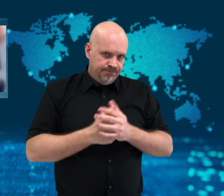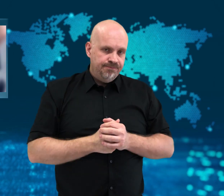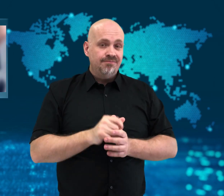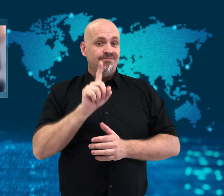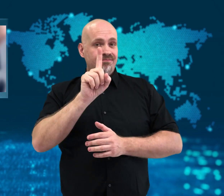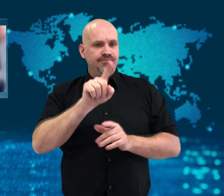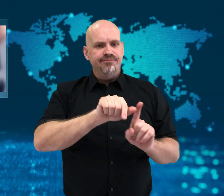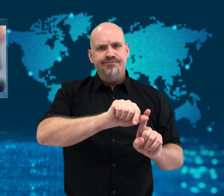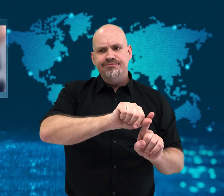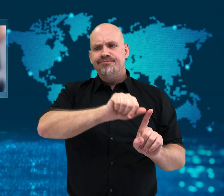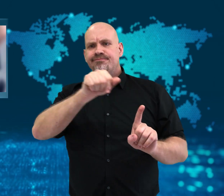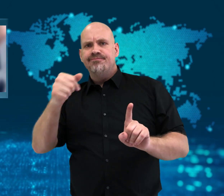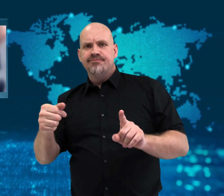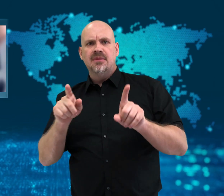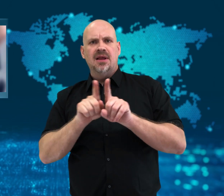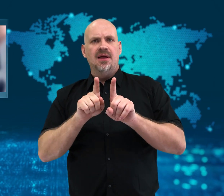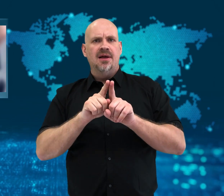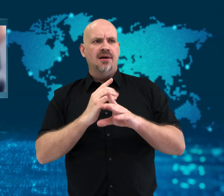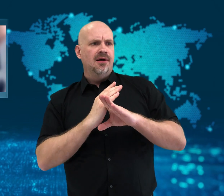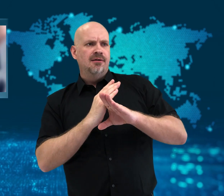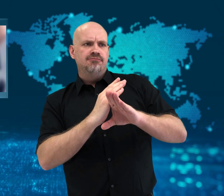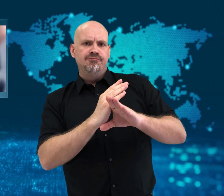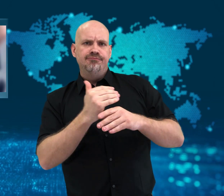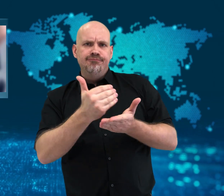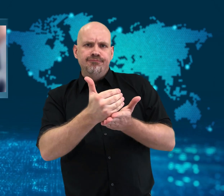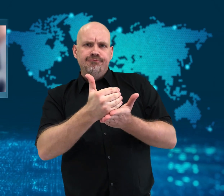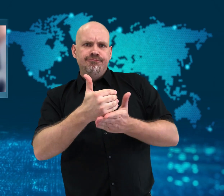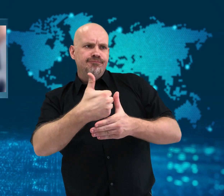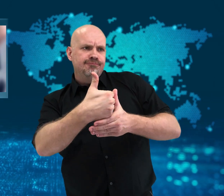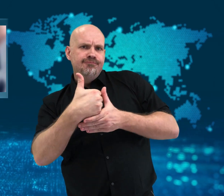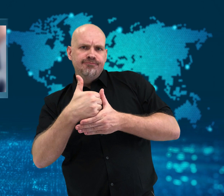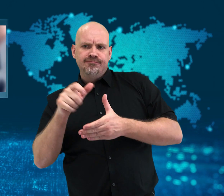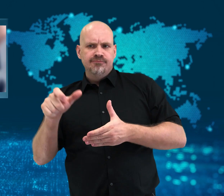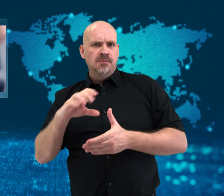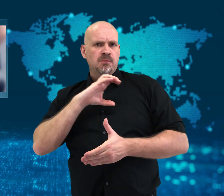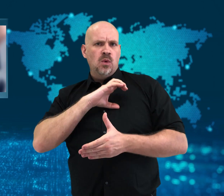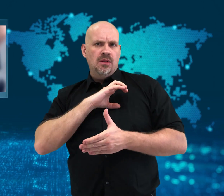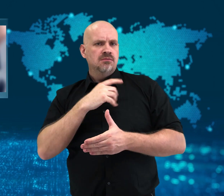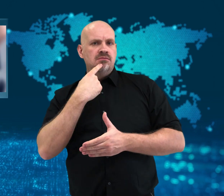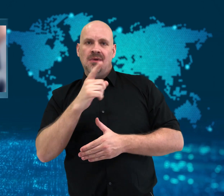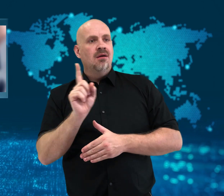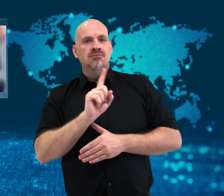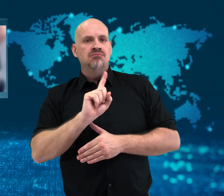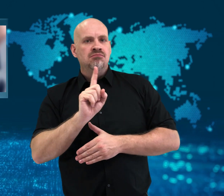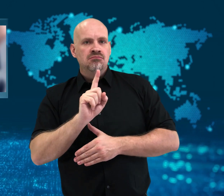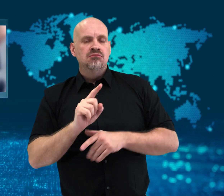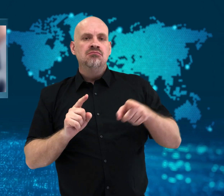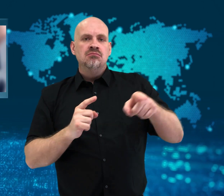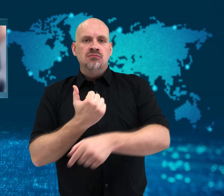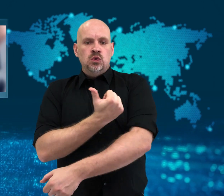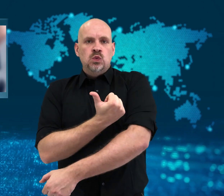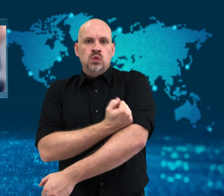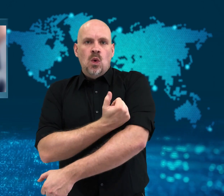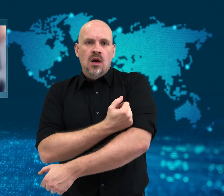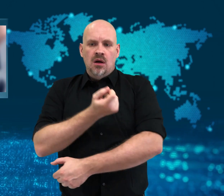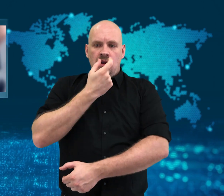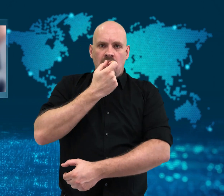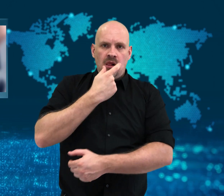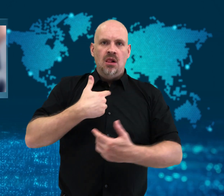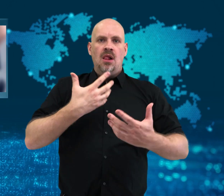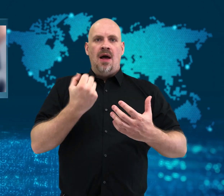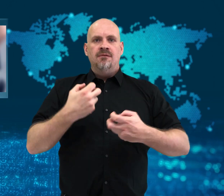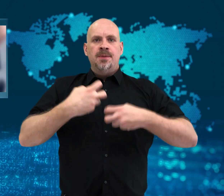but the defense argued Floyd died from heart issues